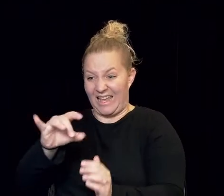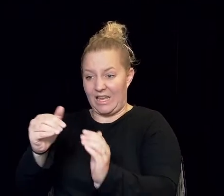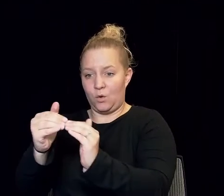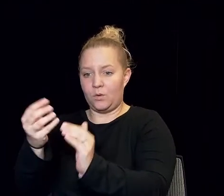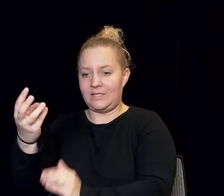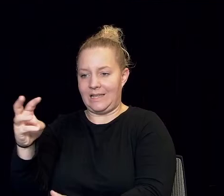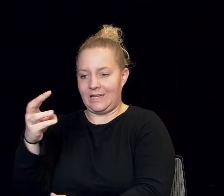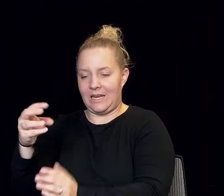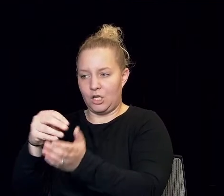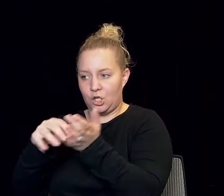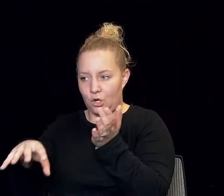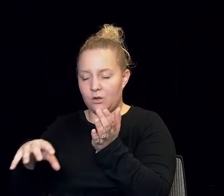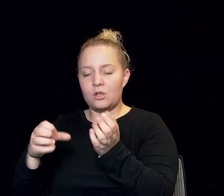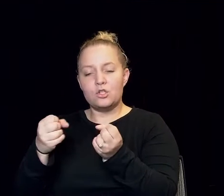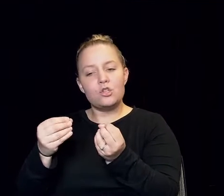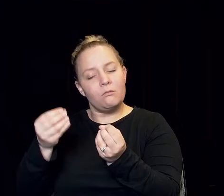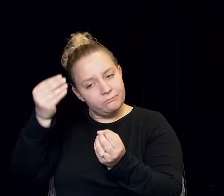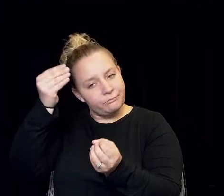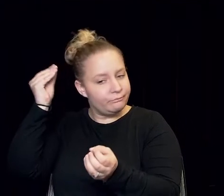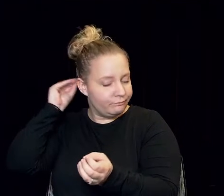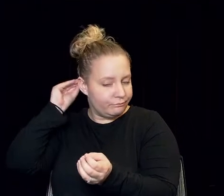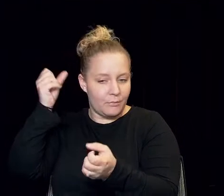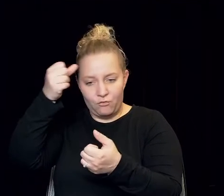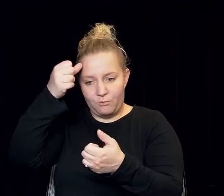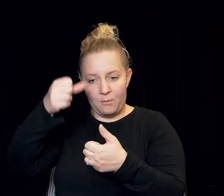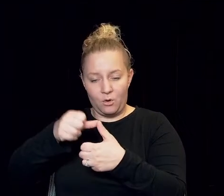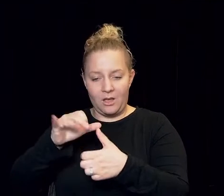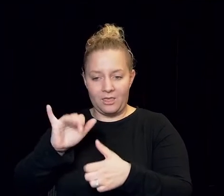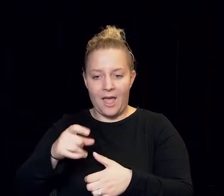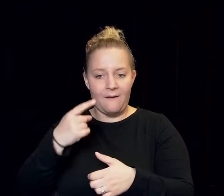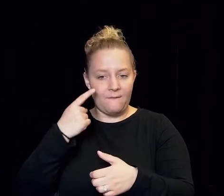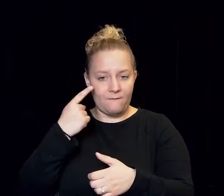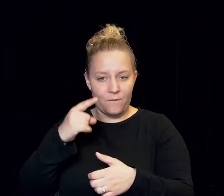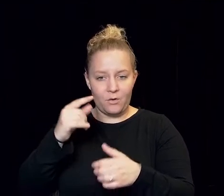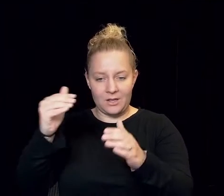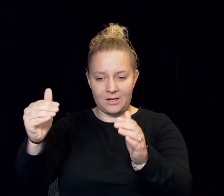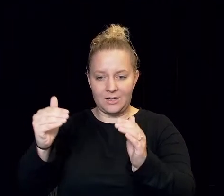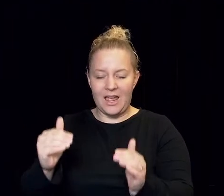So keeping this in mind, the next little asterisk we got says "write an equation